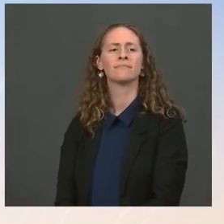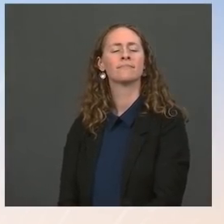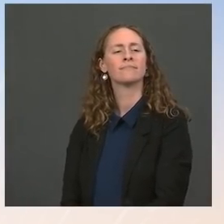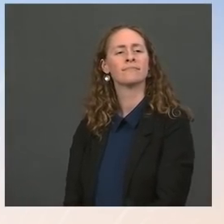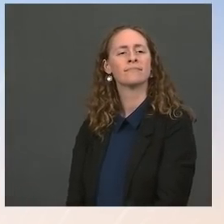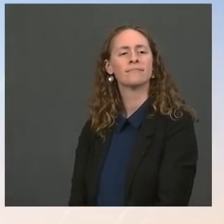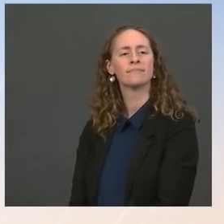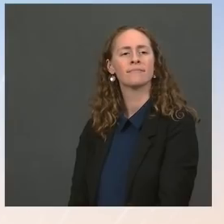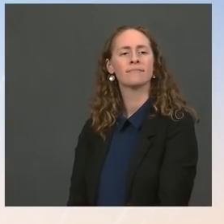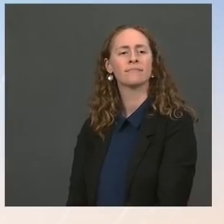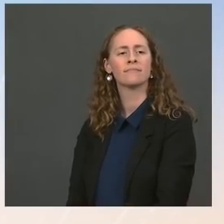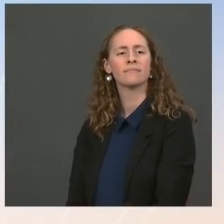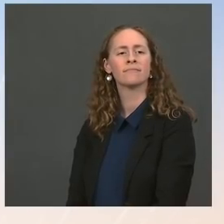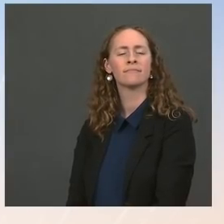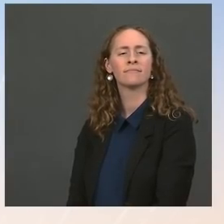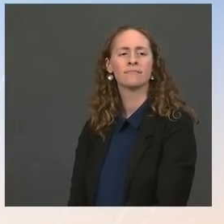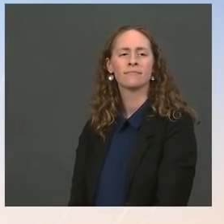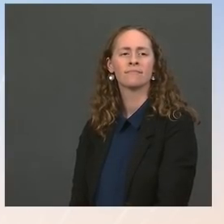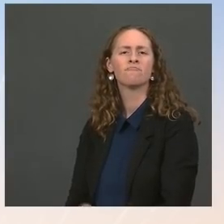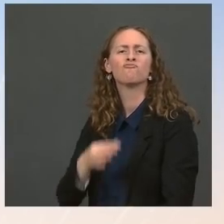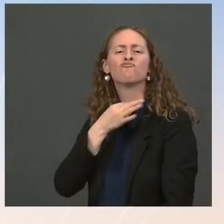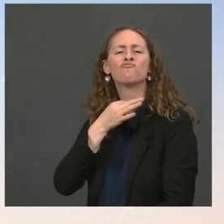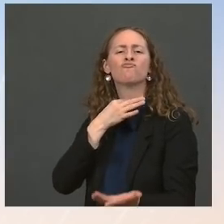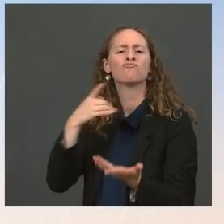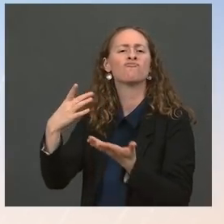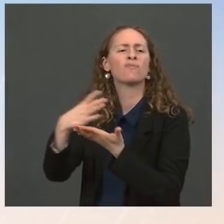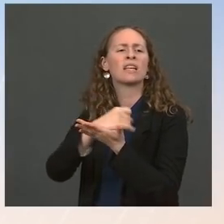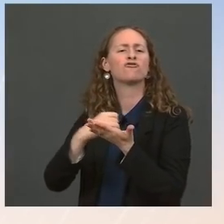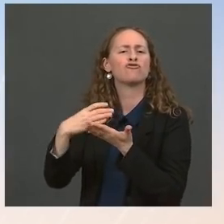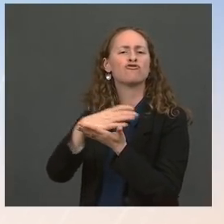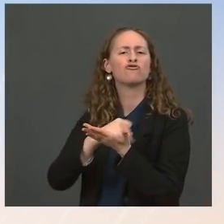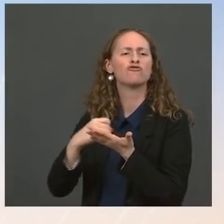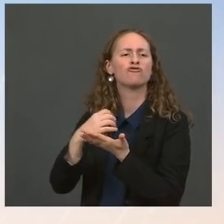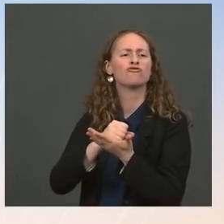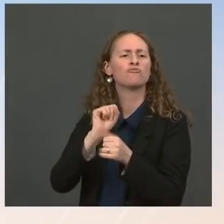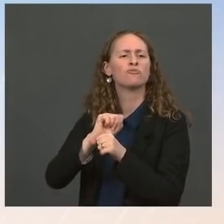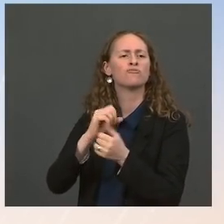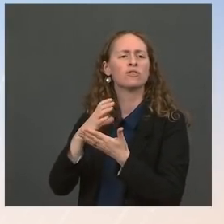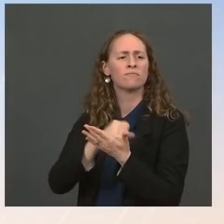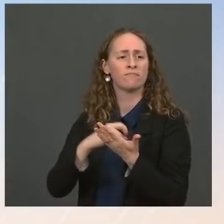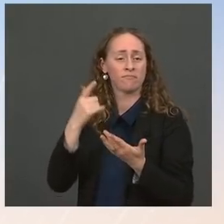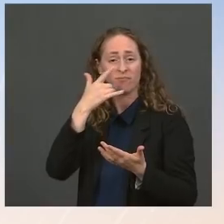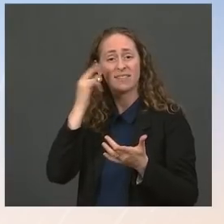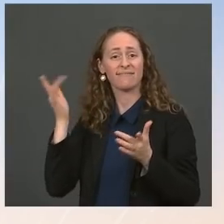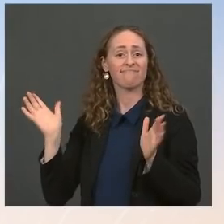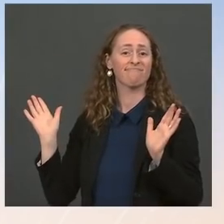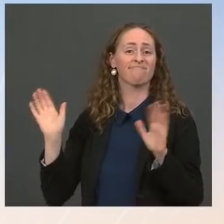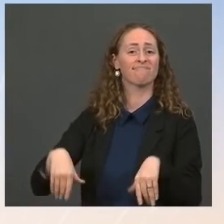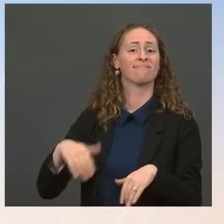on the idea of the $15 minimum wage, or is that something he still intends to pursue? And if so, when? Ms. Psaki: Absolutely.